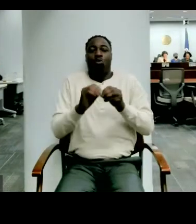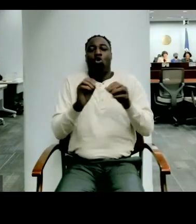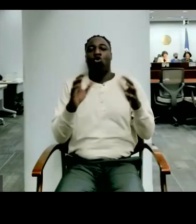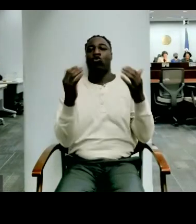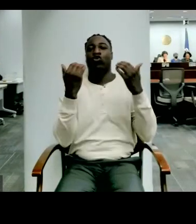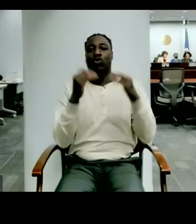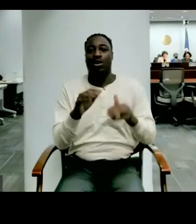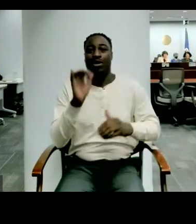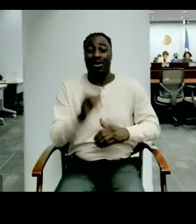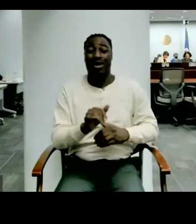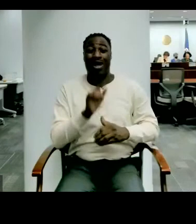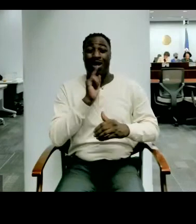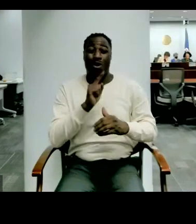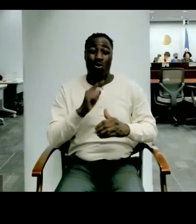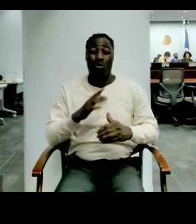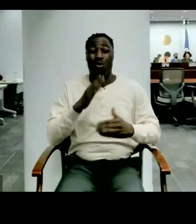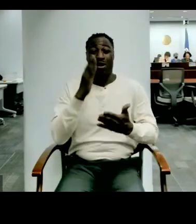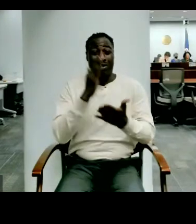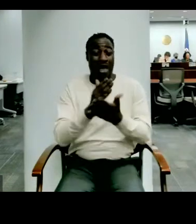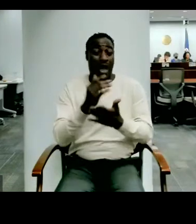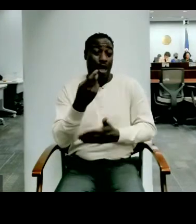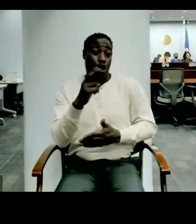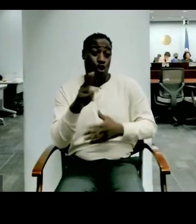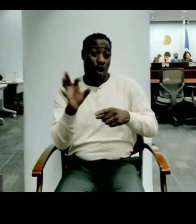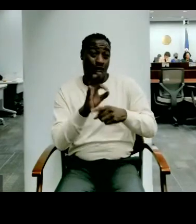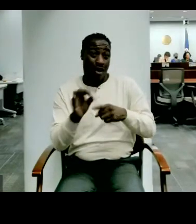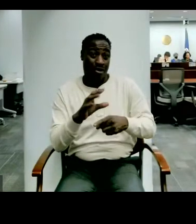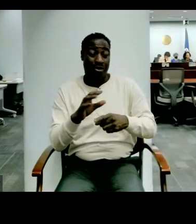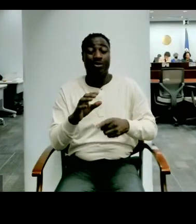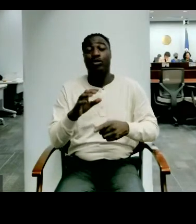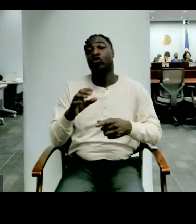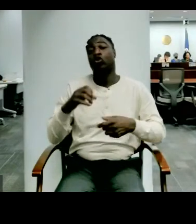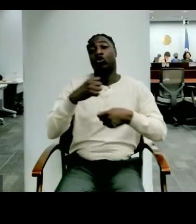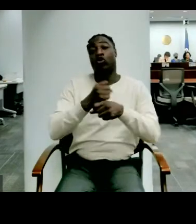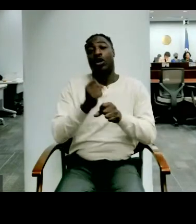HR functions back and impede the ability to create and identify talent pipelines.